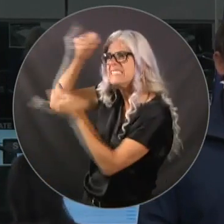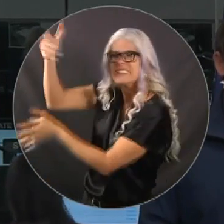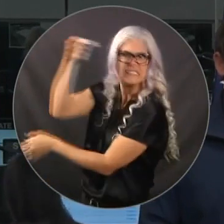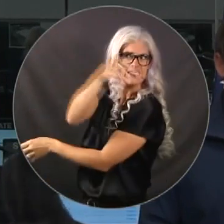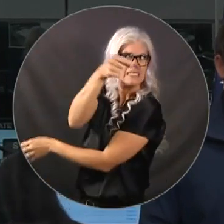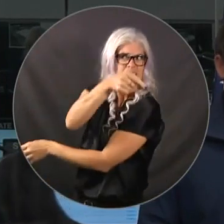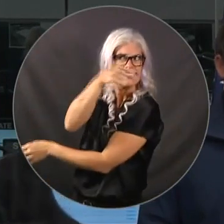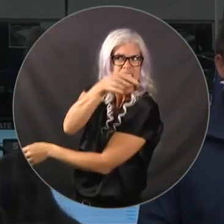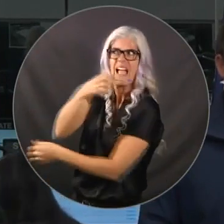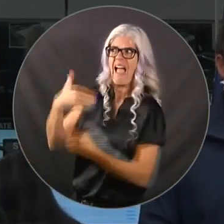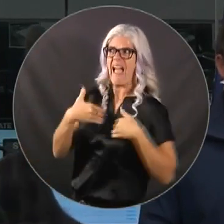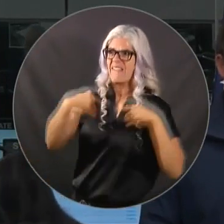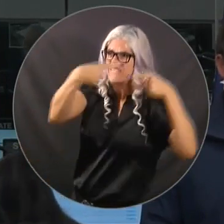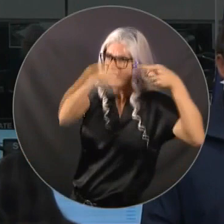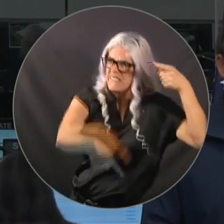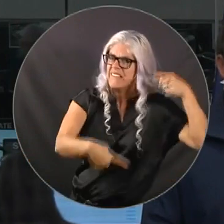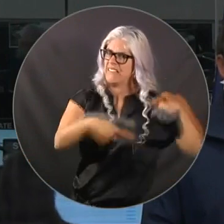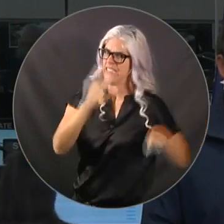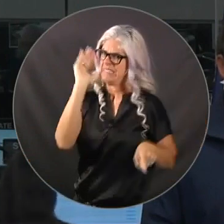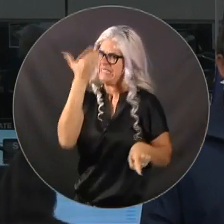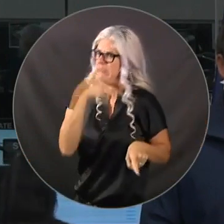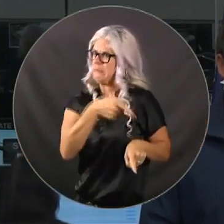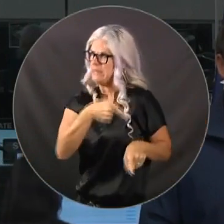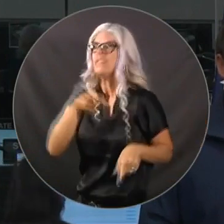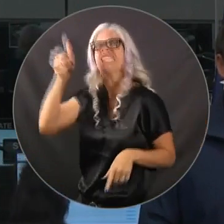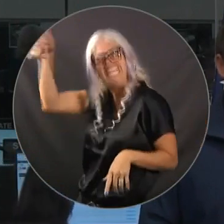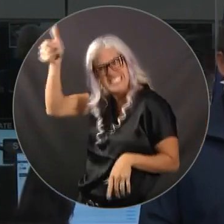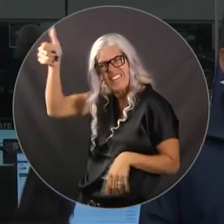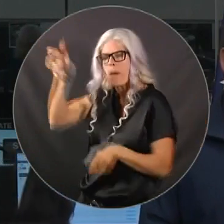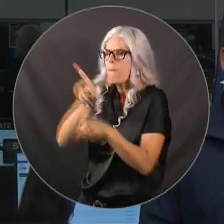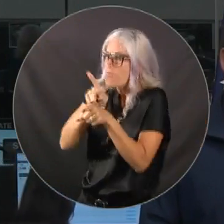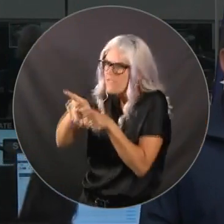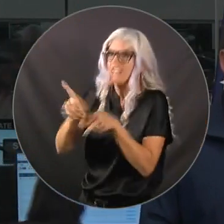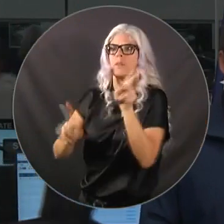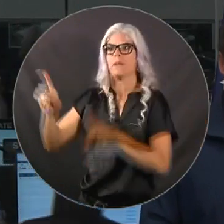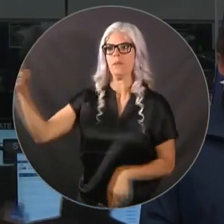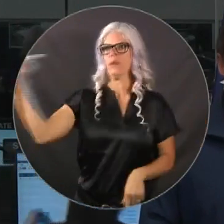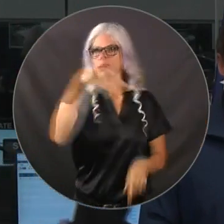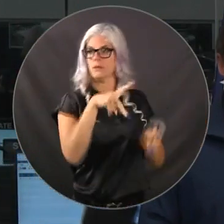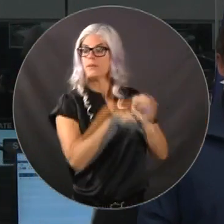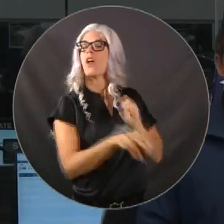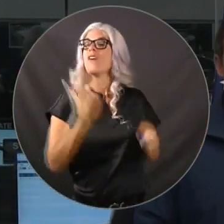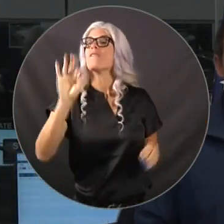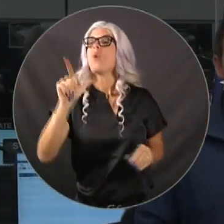exposed. The florida divi continues to coordinate w